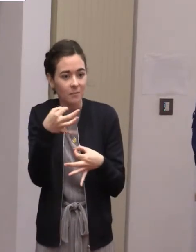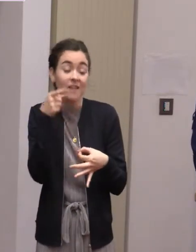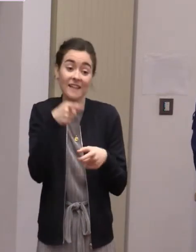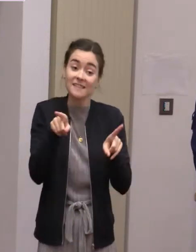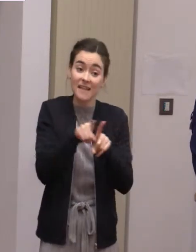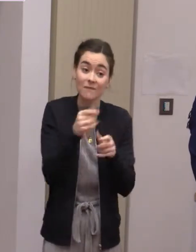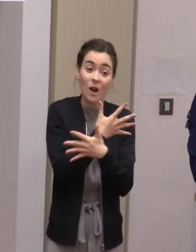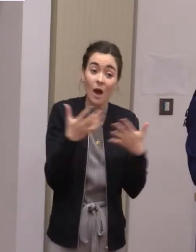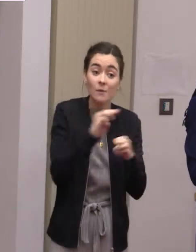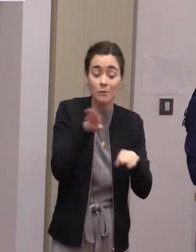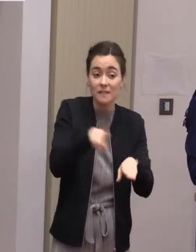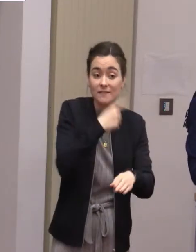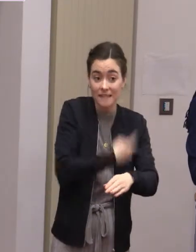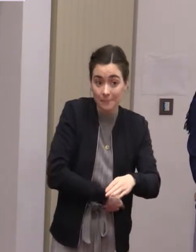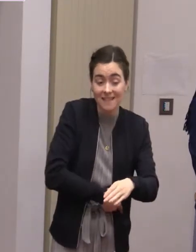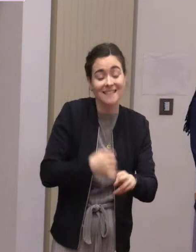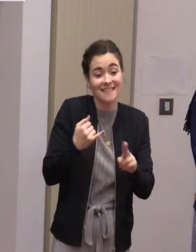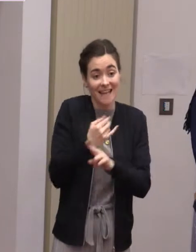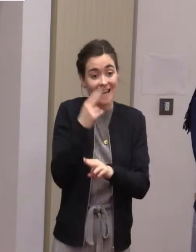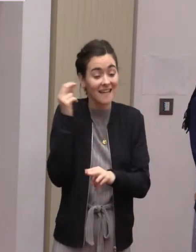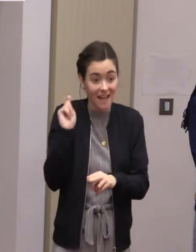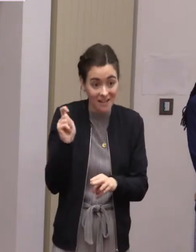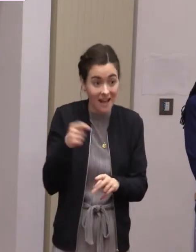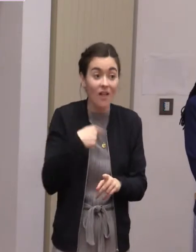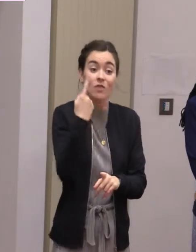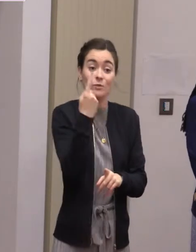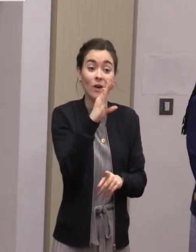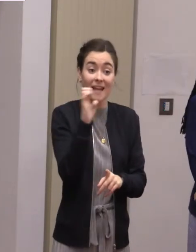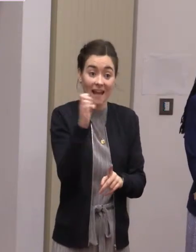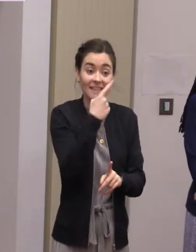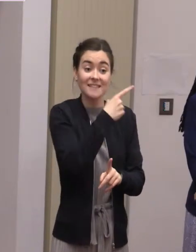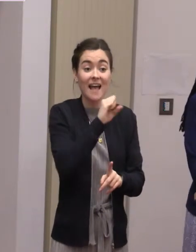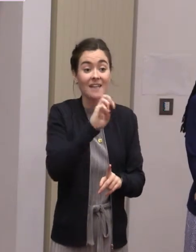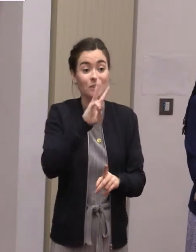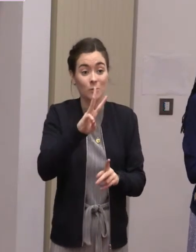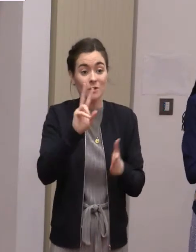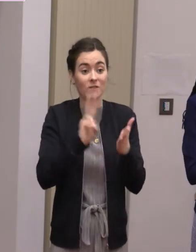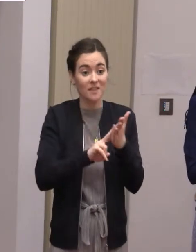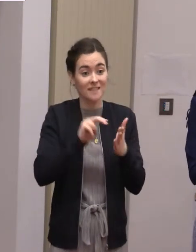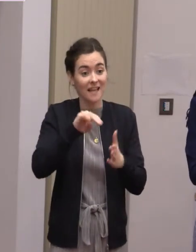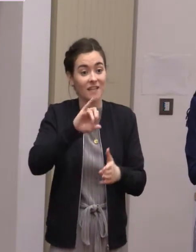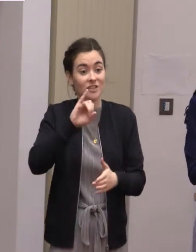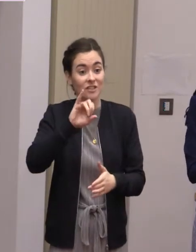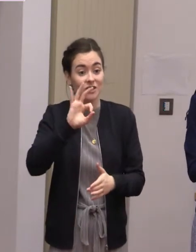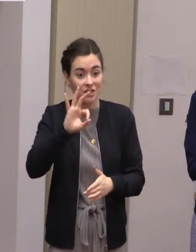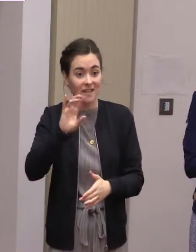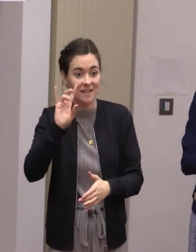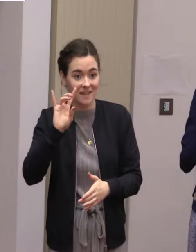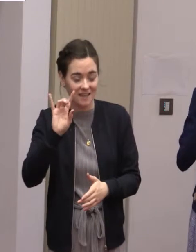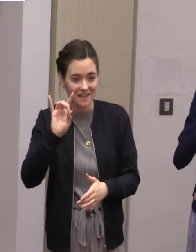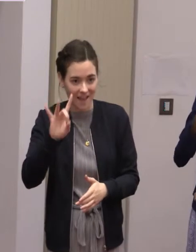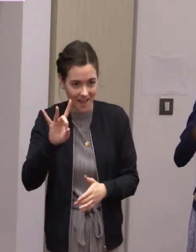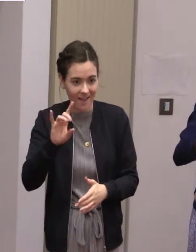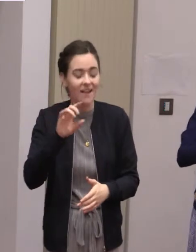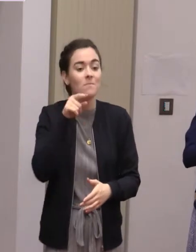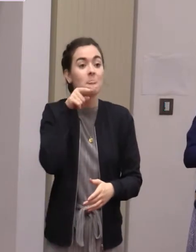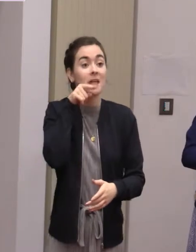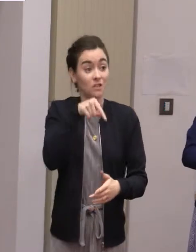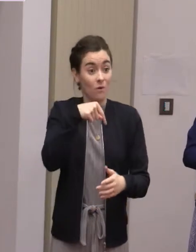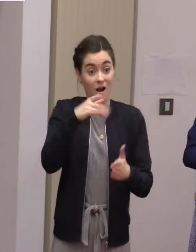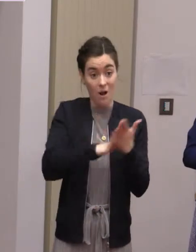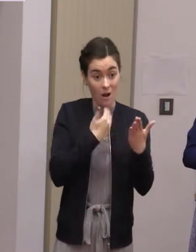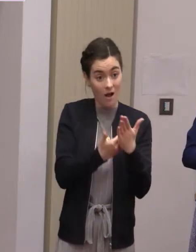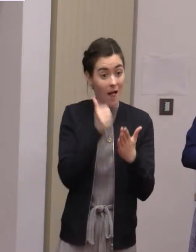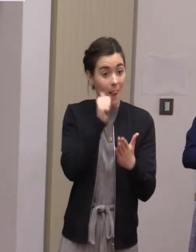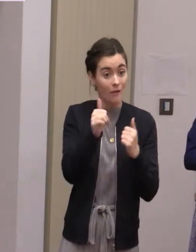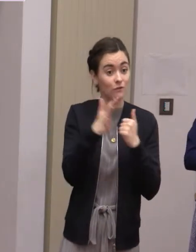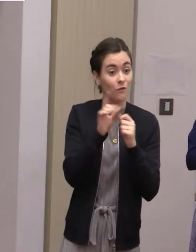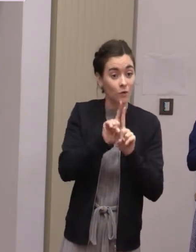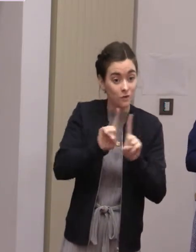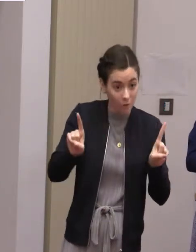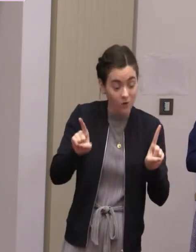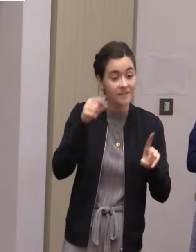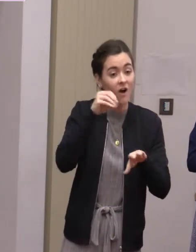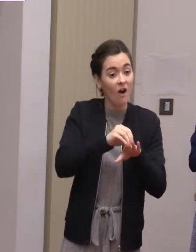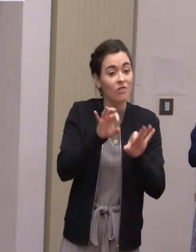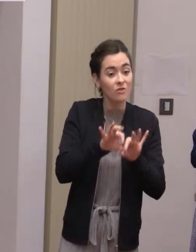So there is something called NGK, so that allows divorce on the grounds that our marriage